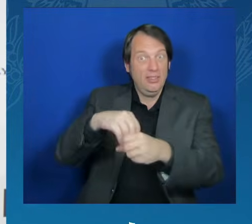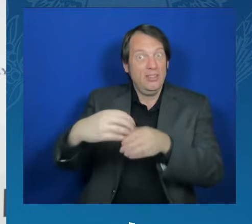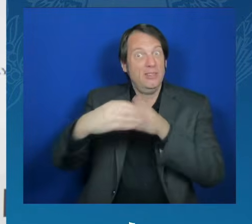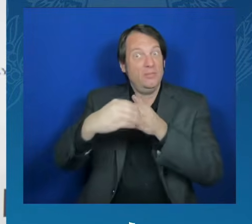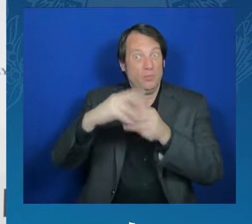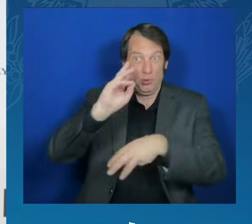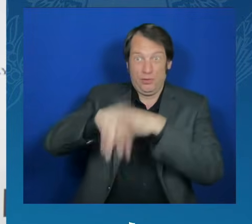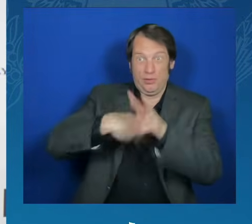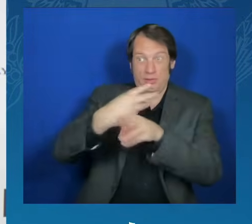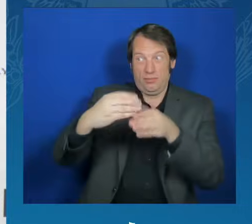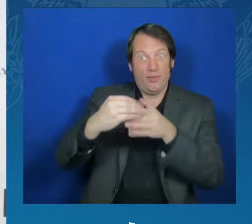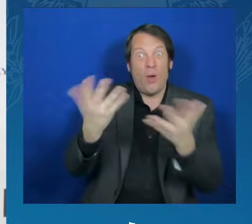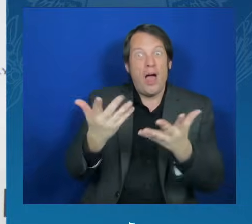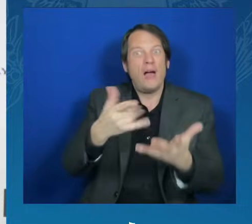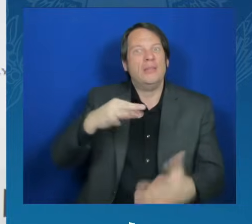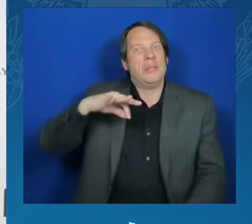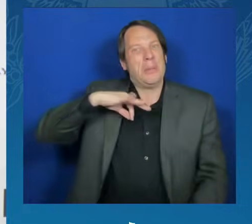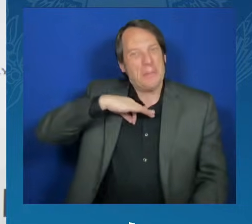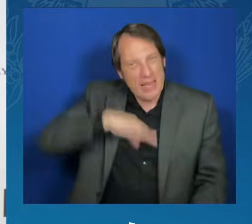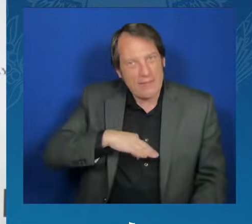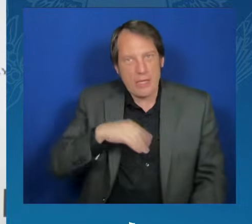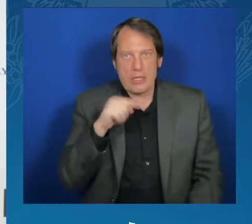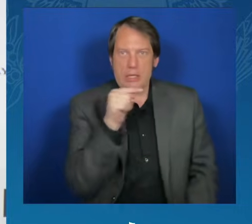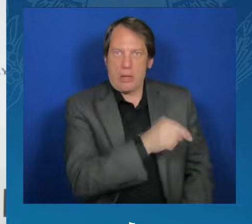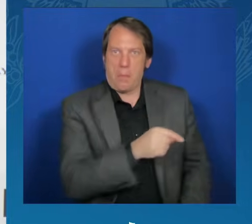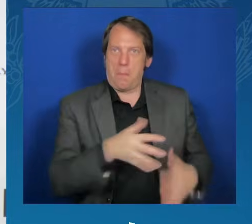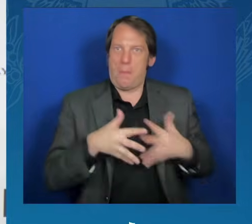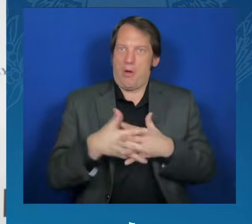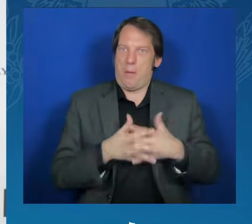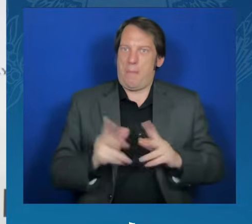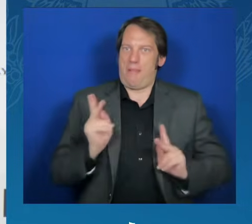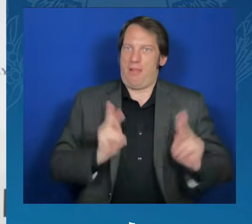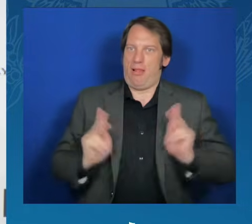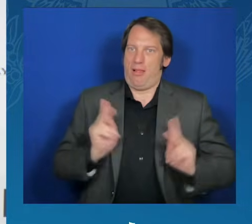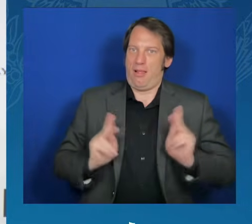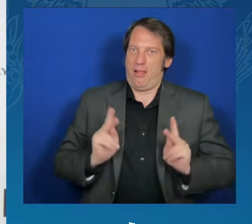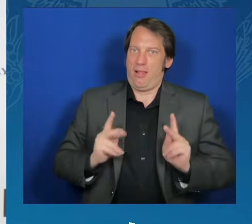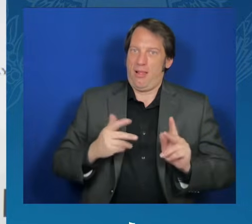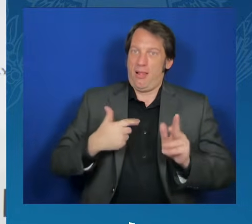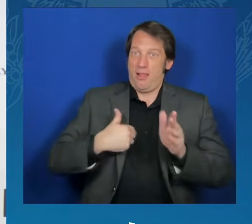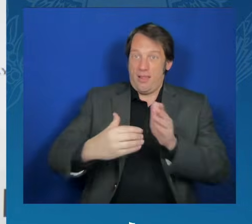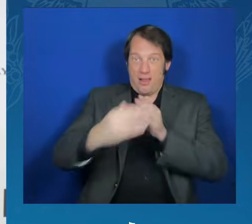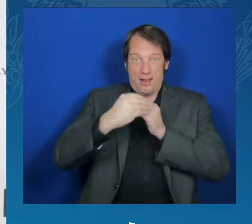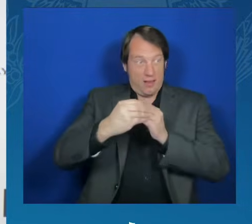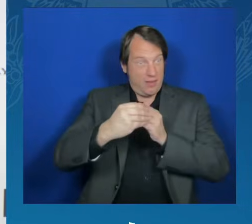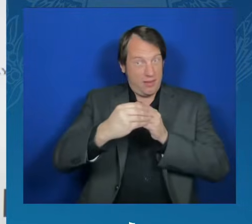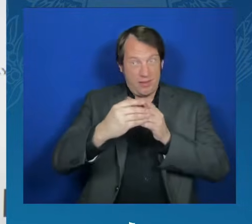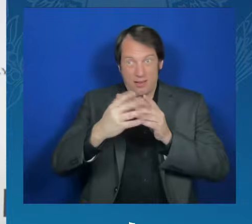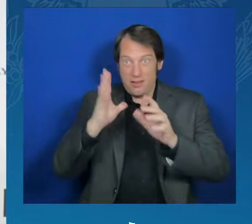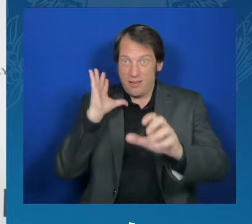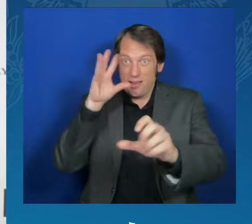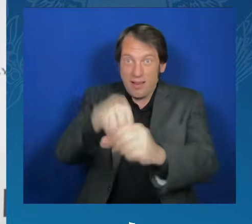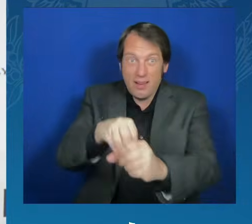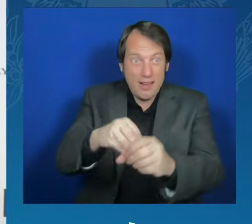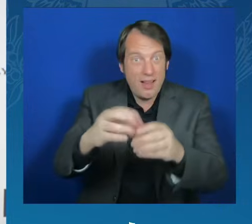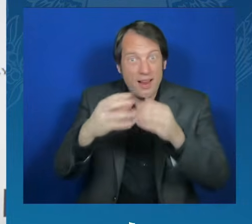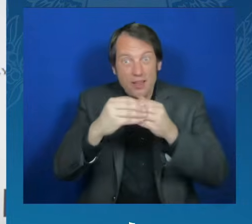Our leadership keeps our homeland safe, supports American jobs, secures supply chains,